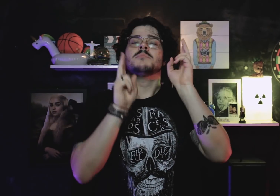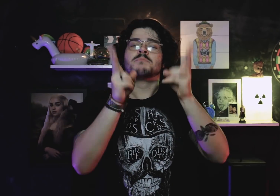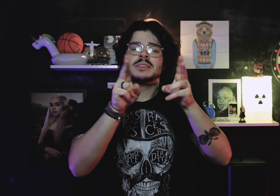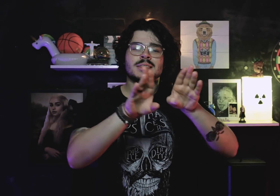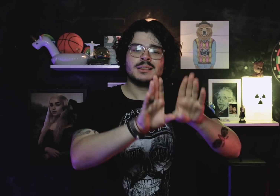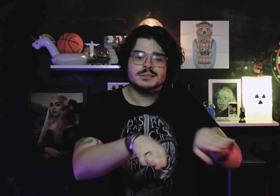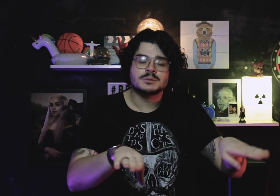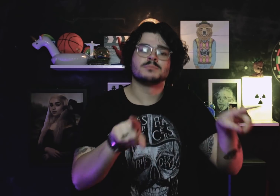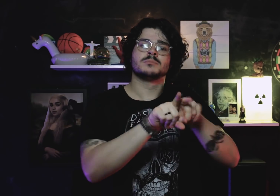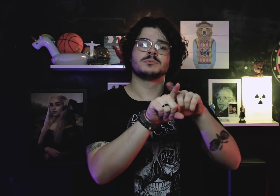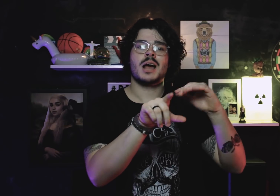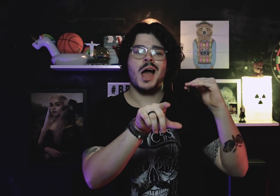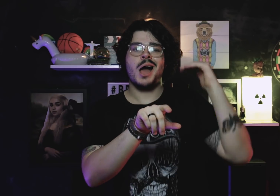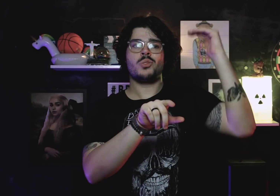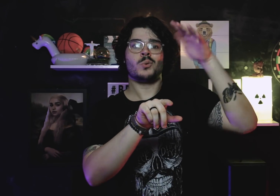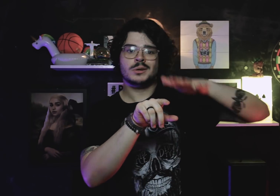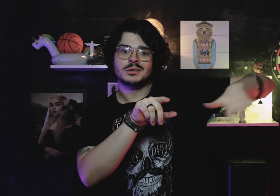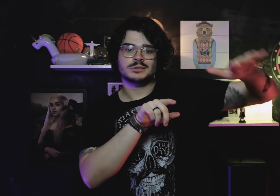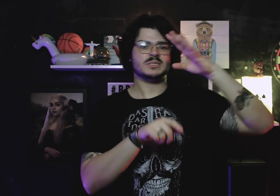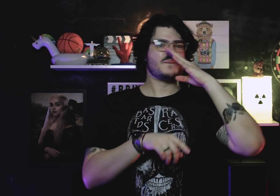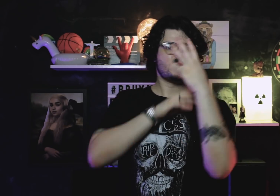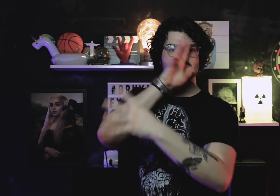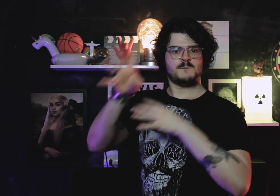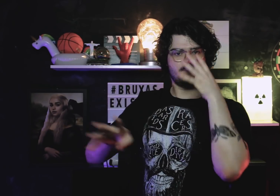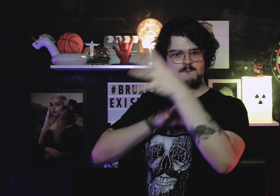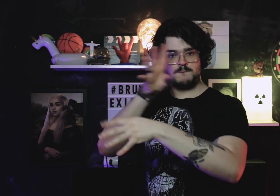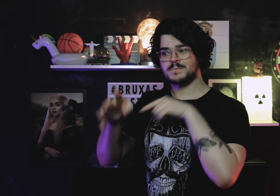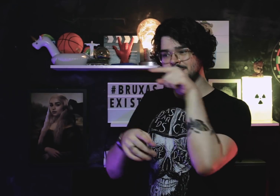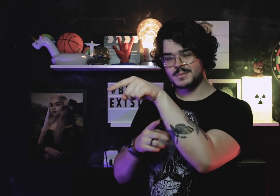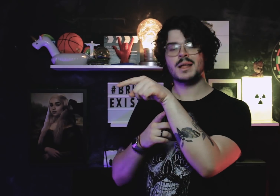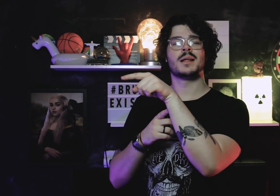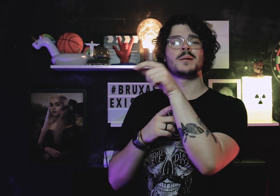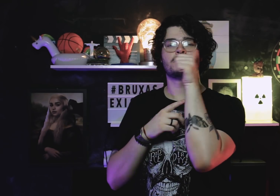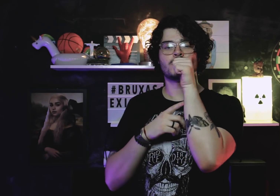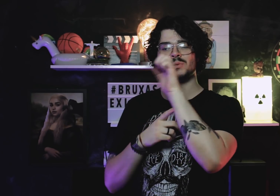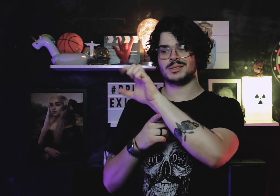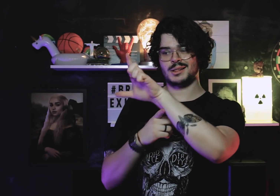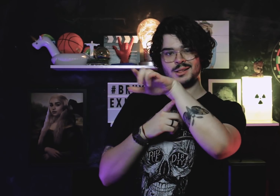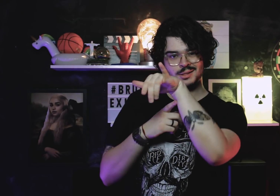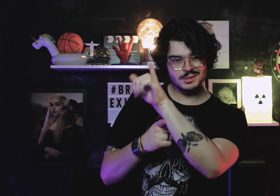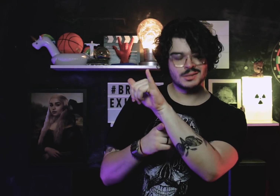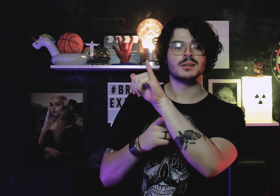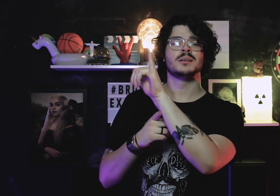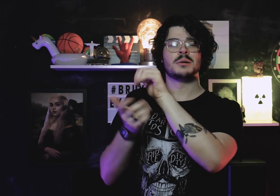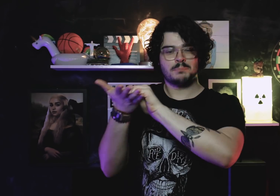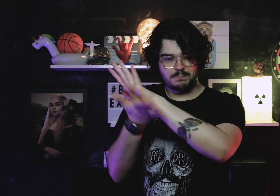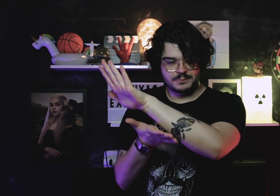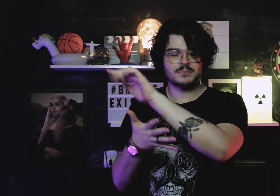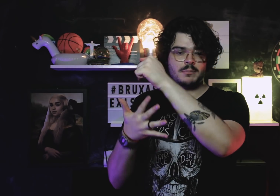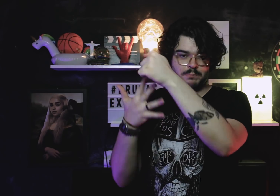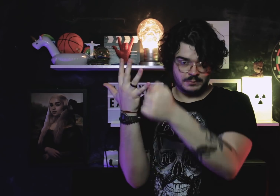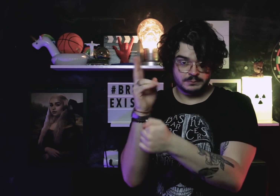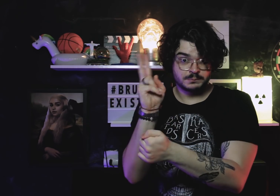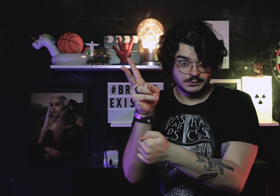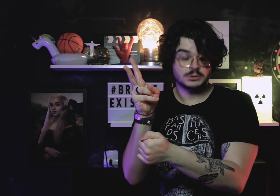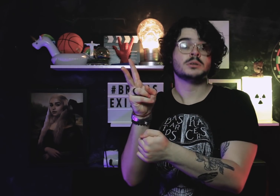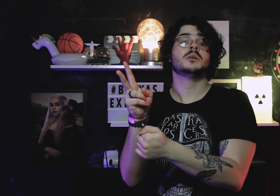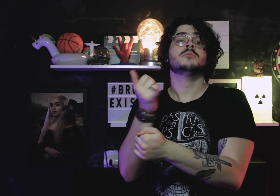everyone, children or adults, who got involved in Elly's accusation,